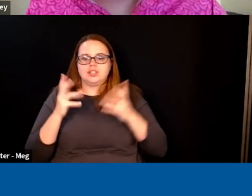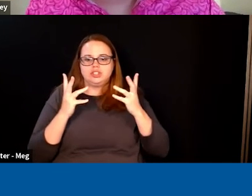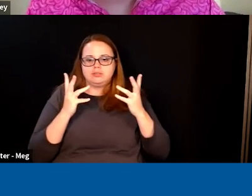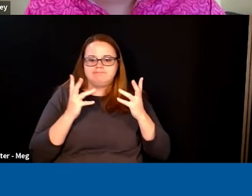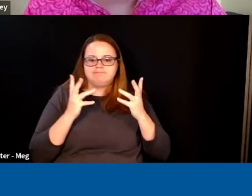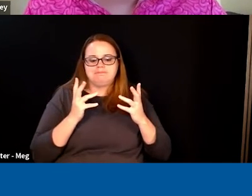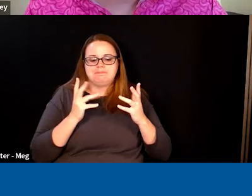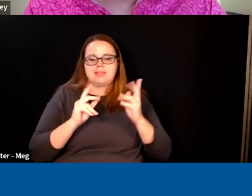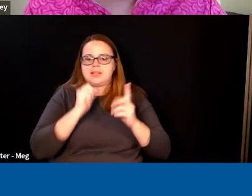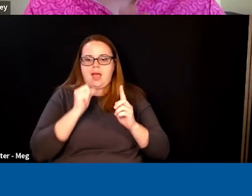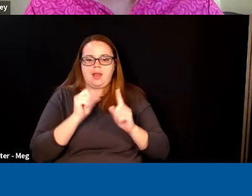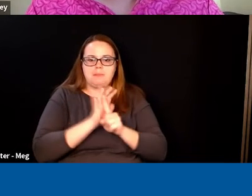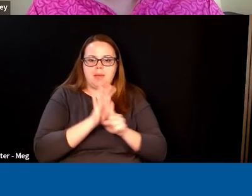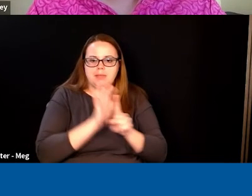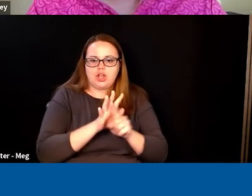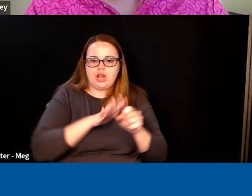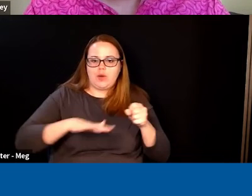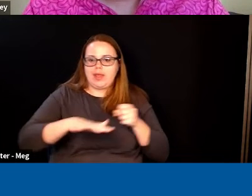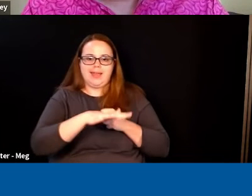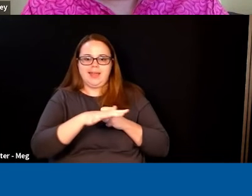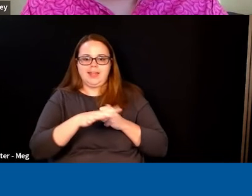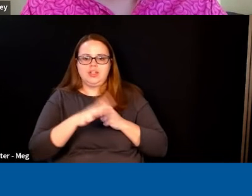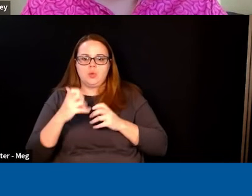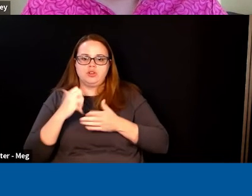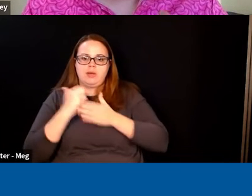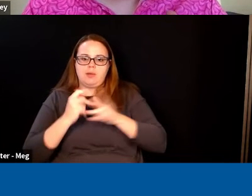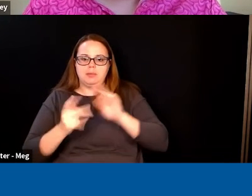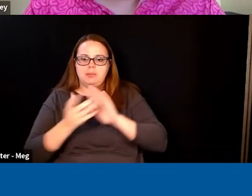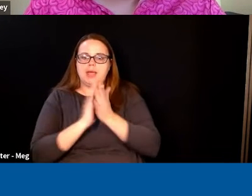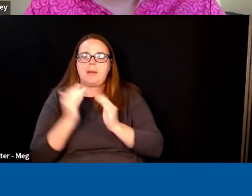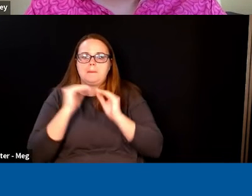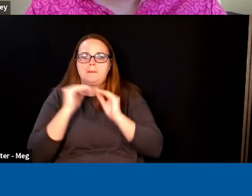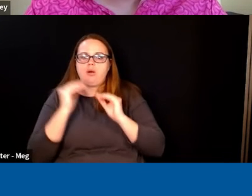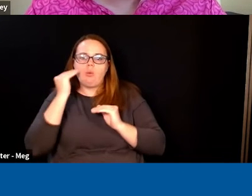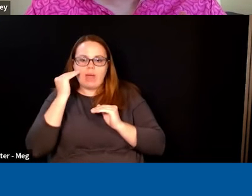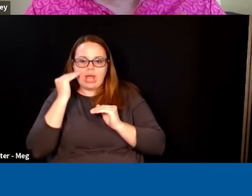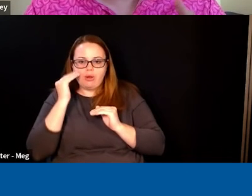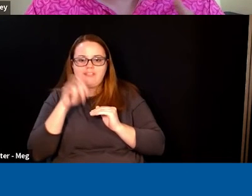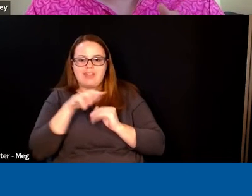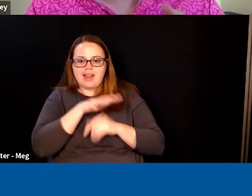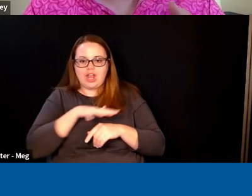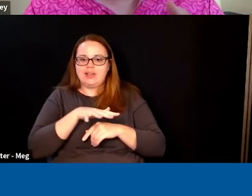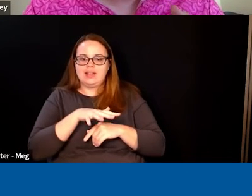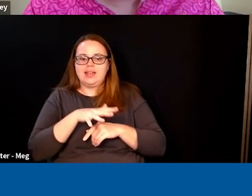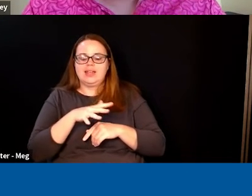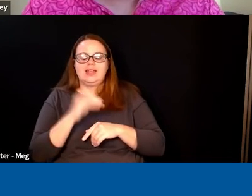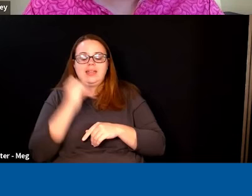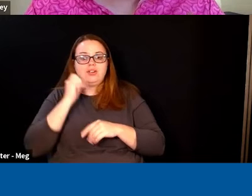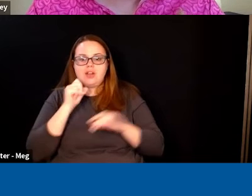So you wanna kind of help shed as much light on it as possible. And you know, if you're not doing accessibility testing